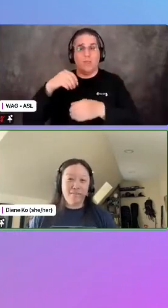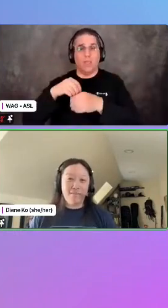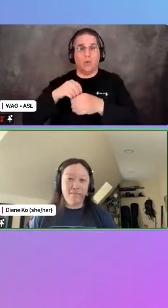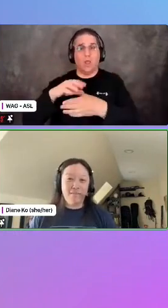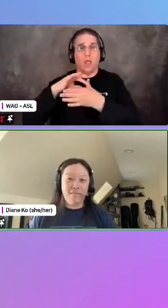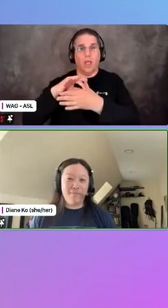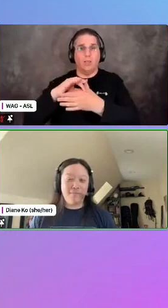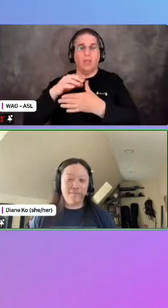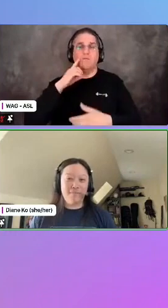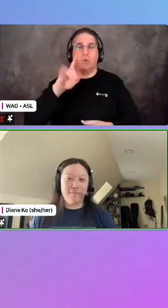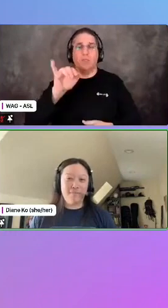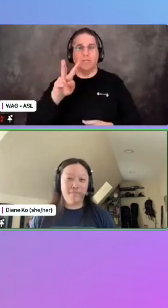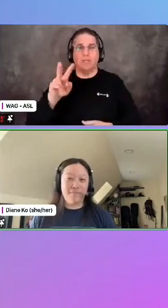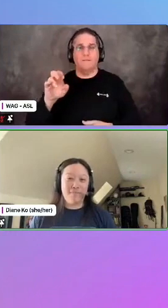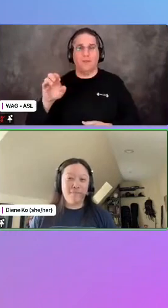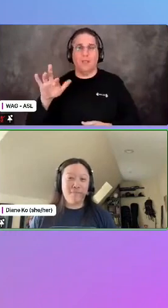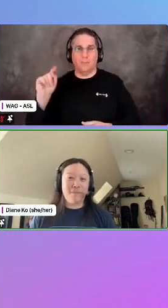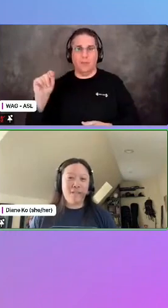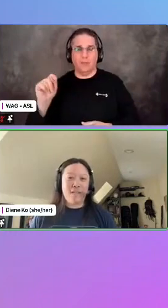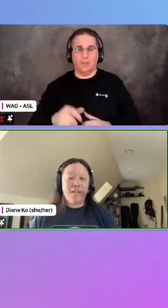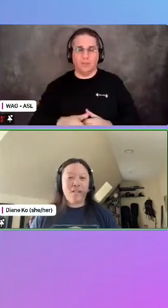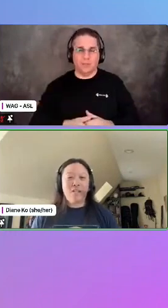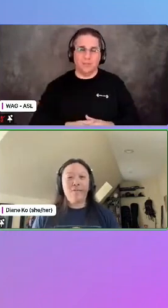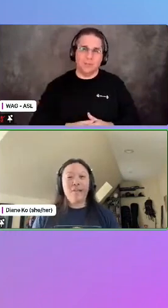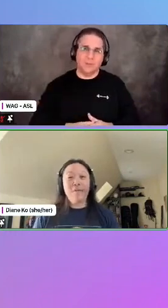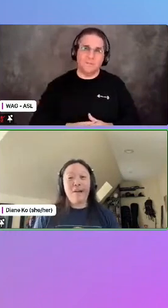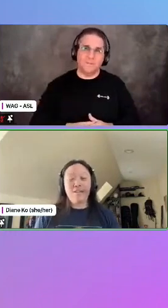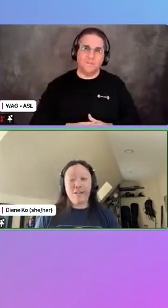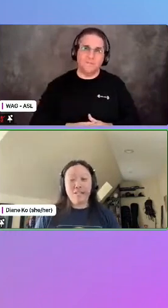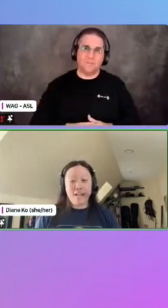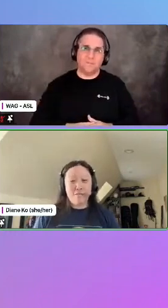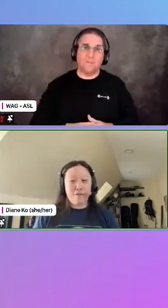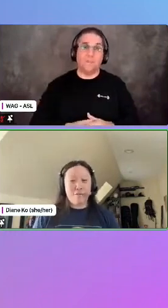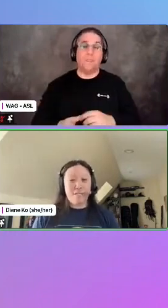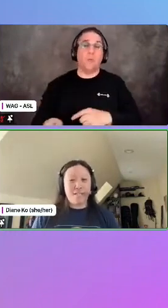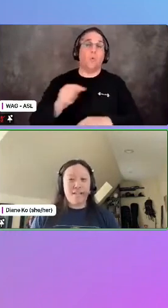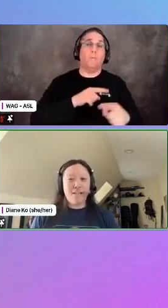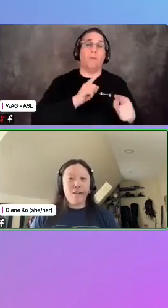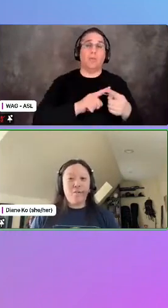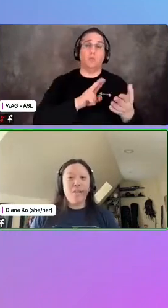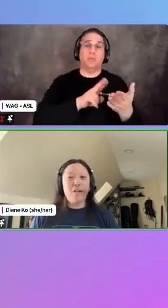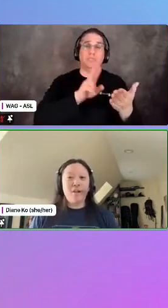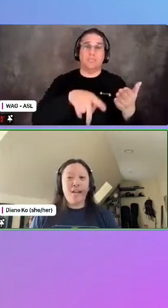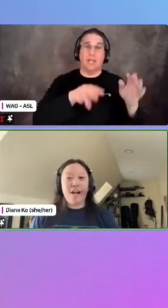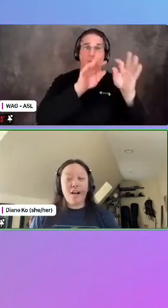fairly simple form form I have two text import forms and an email address below that, I